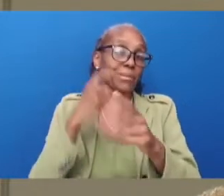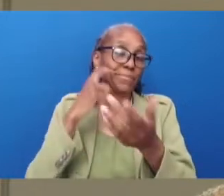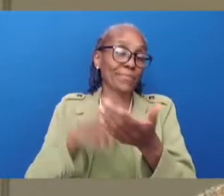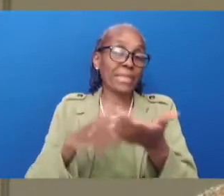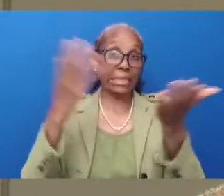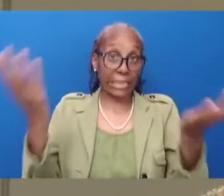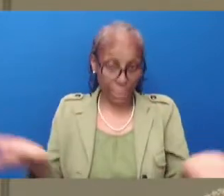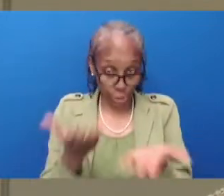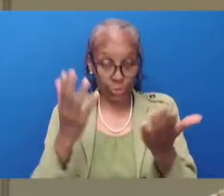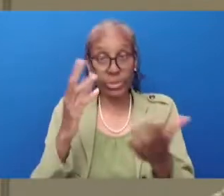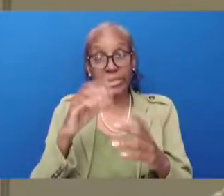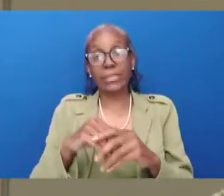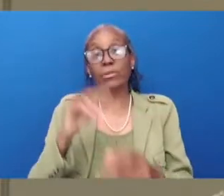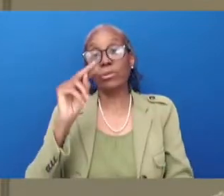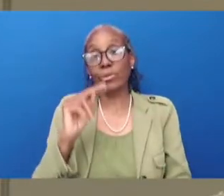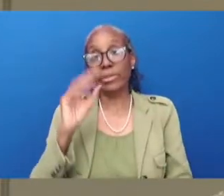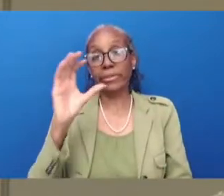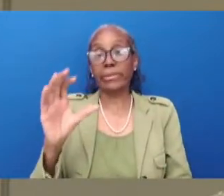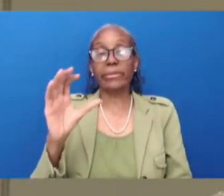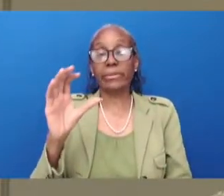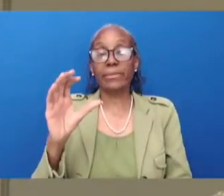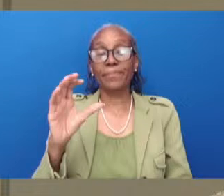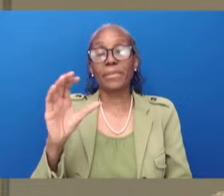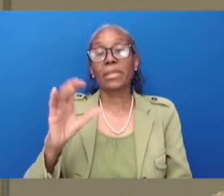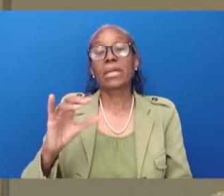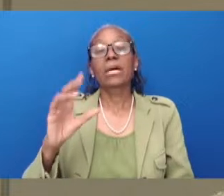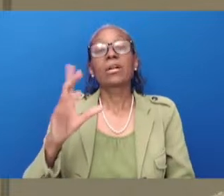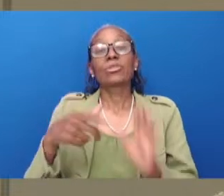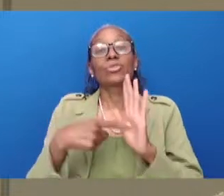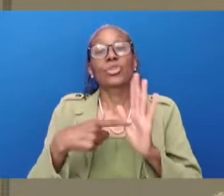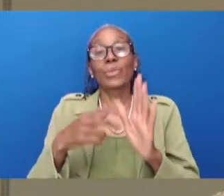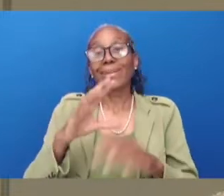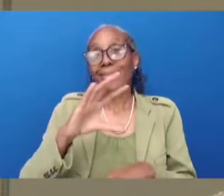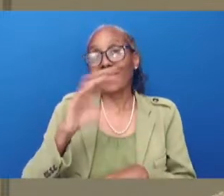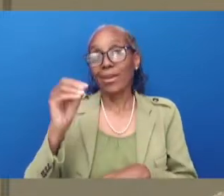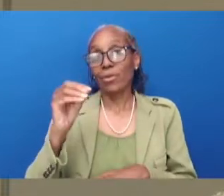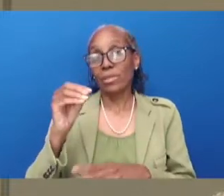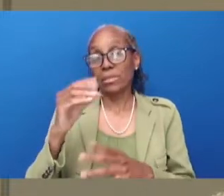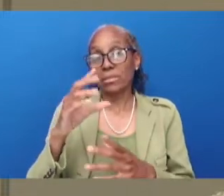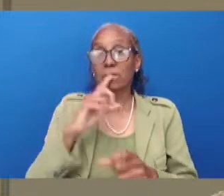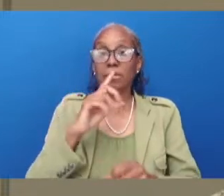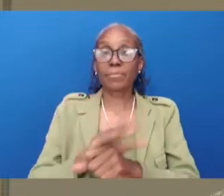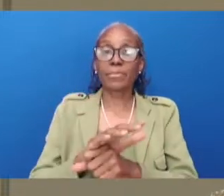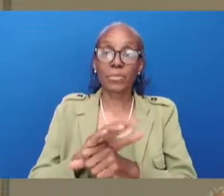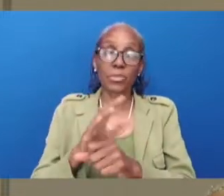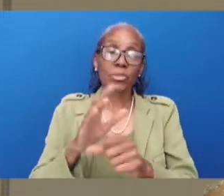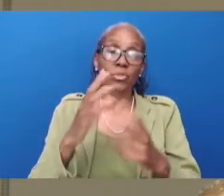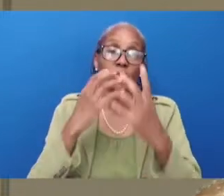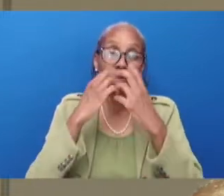MECKLENBURG COUNTY MARKS THE FIRST OFFICIAL RECOGNITION OF